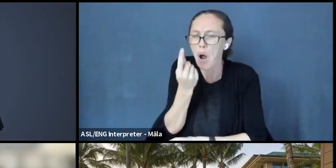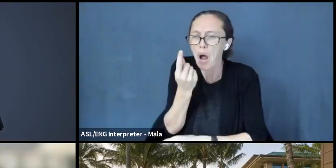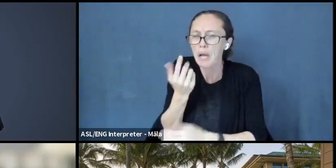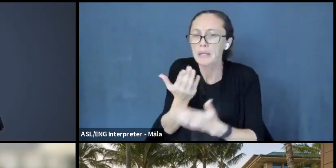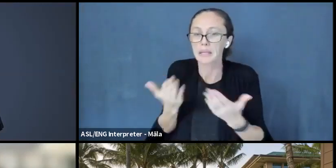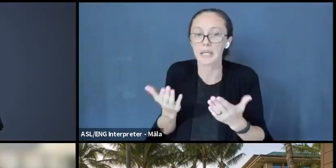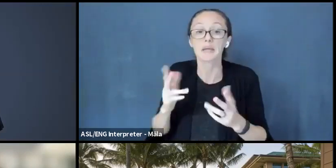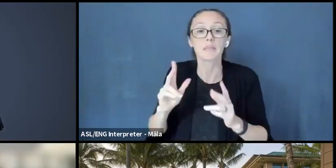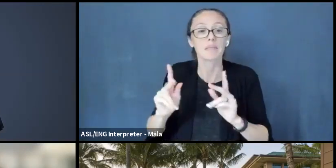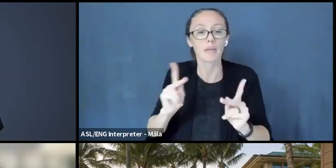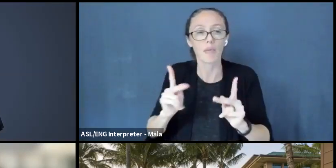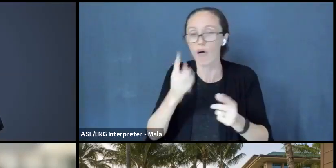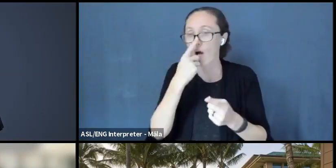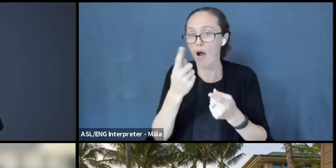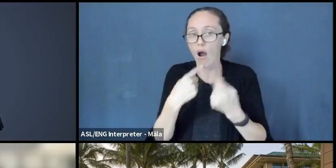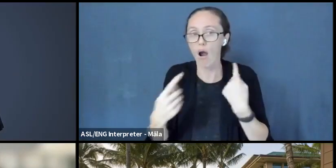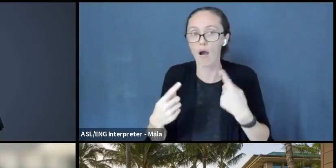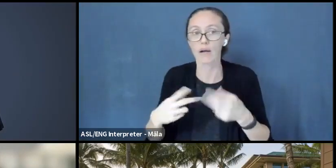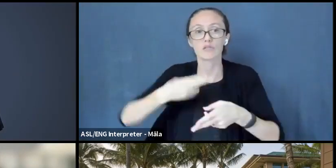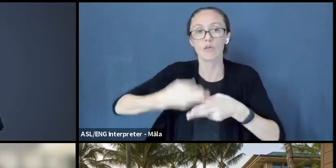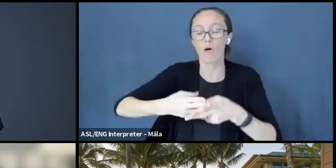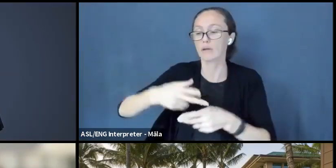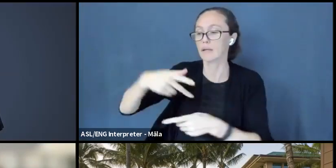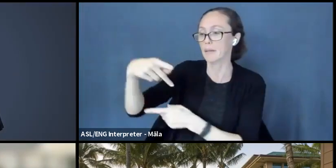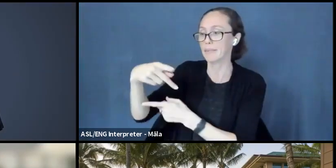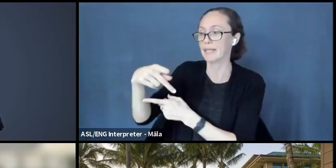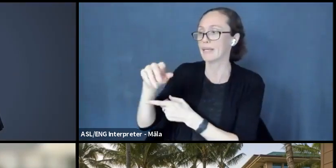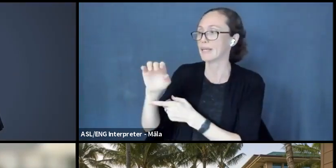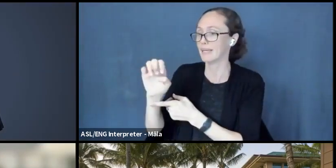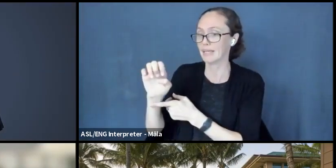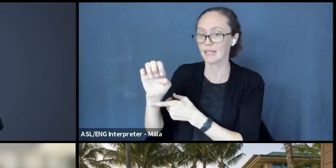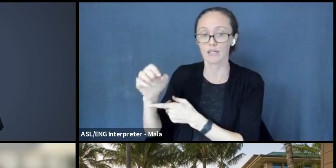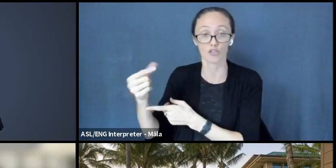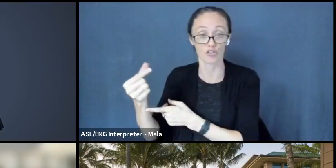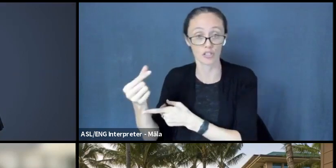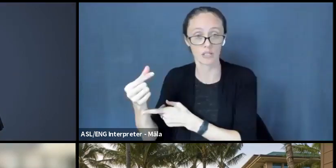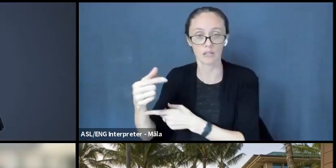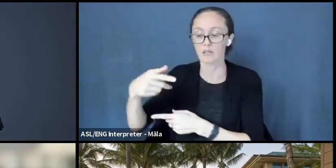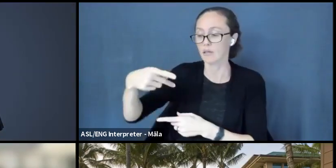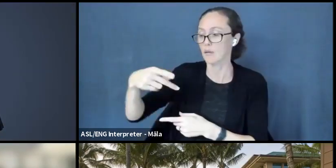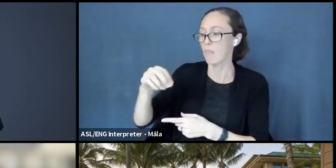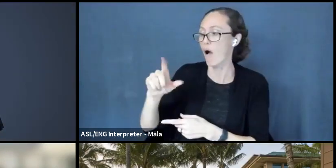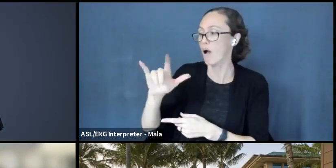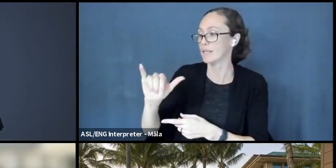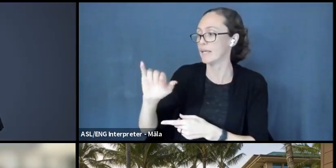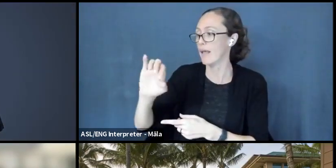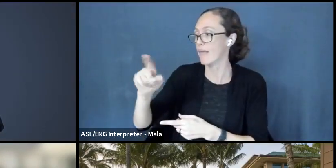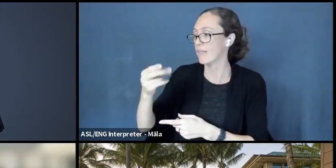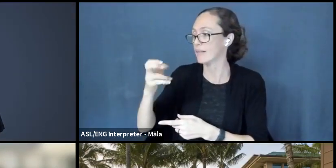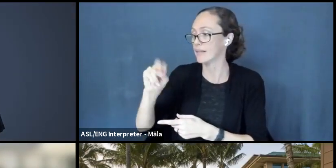is called PEG. Or polyethylene glycol.